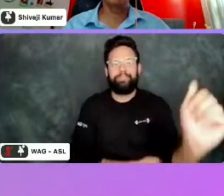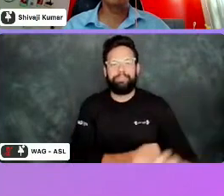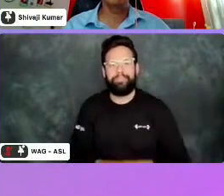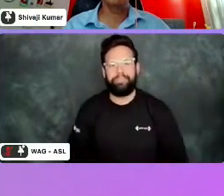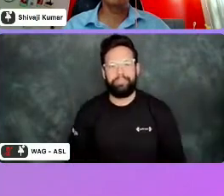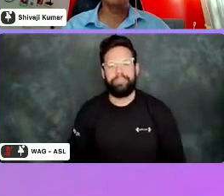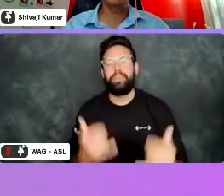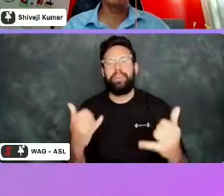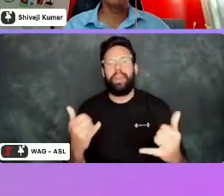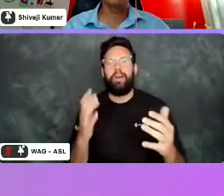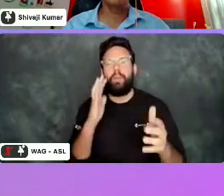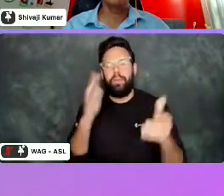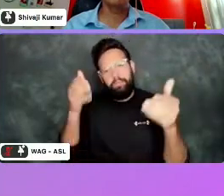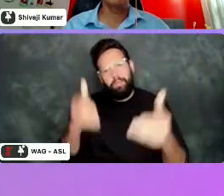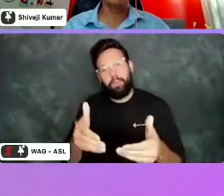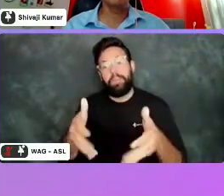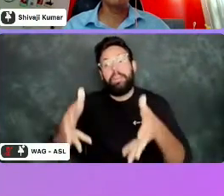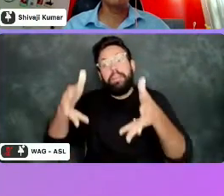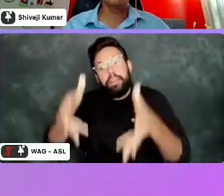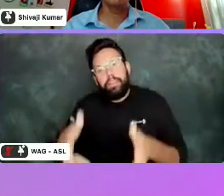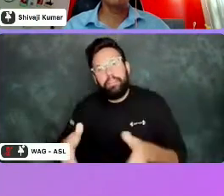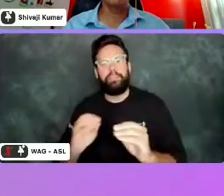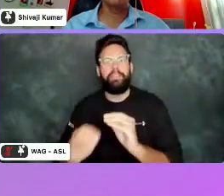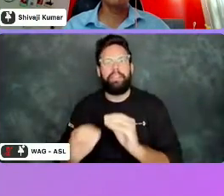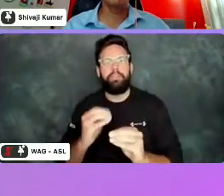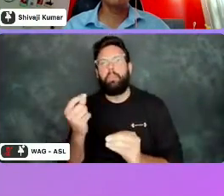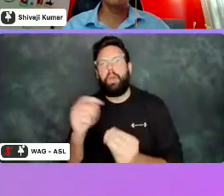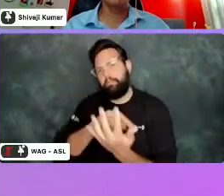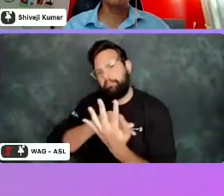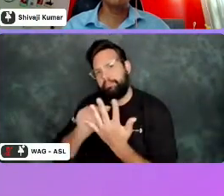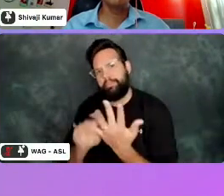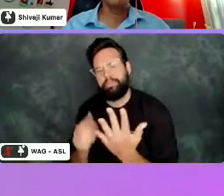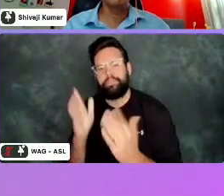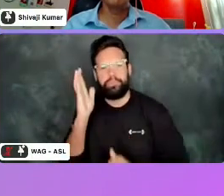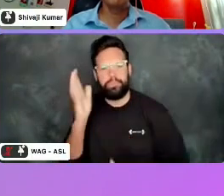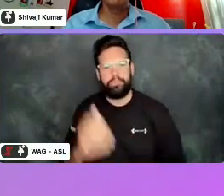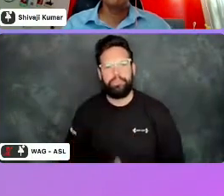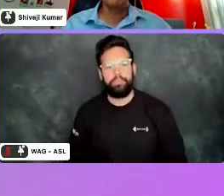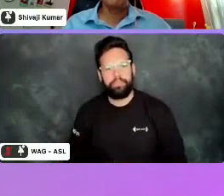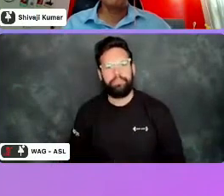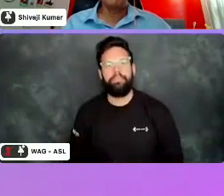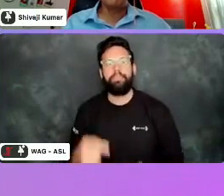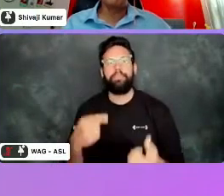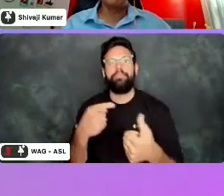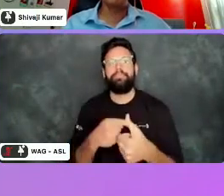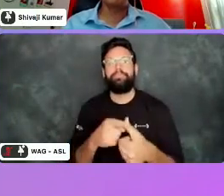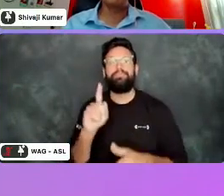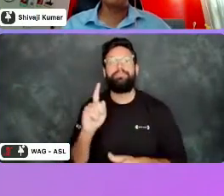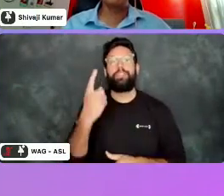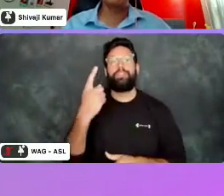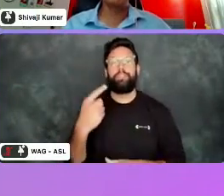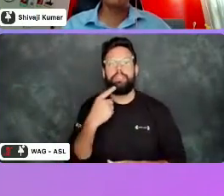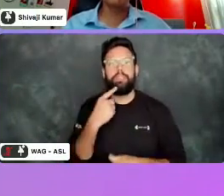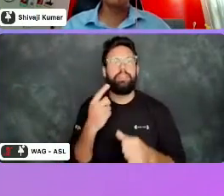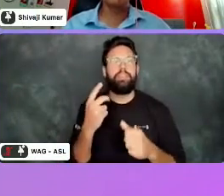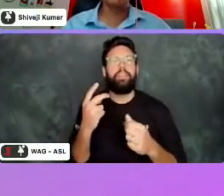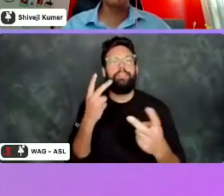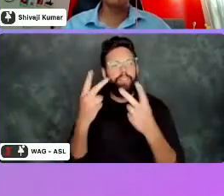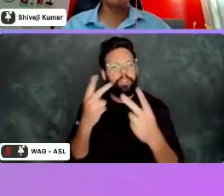So guided issues. We have our headings, our visual heading is not marked up as a heading. That's an issue, Shivaji described why that's an issue.